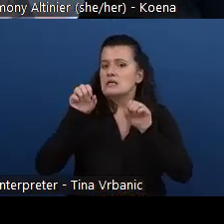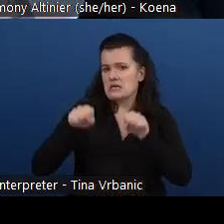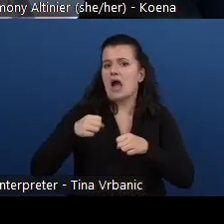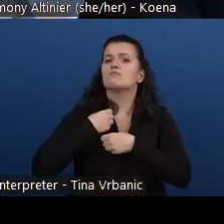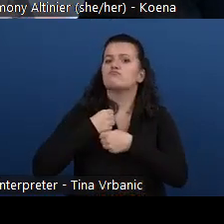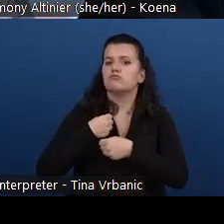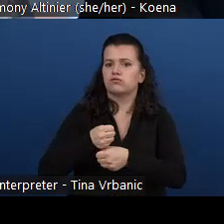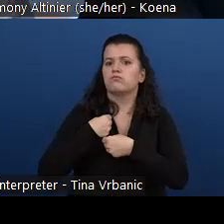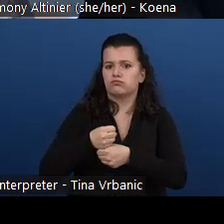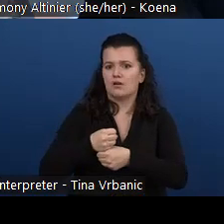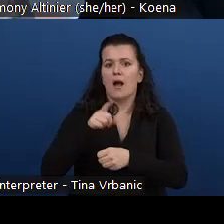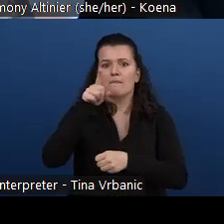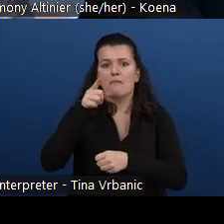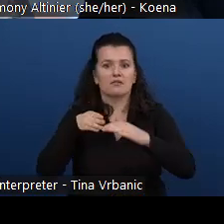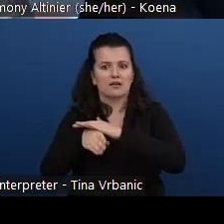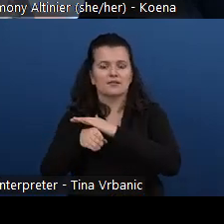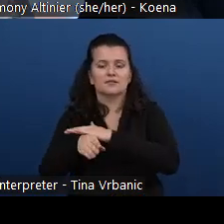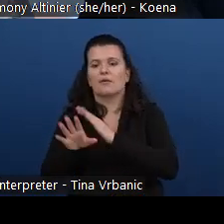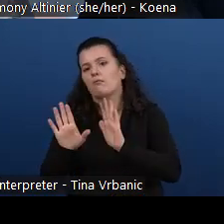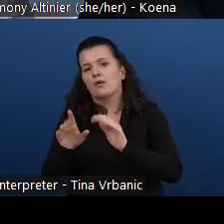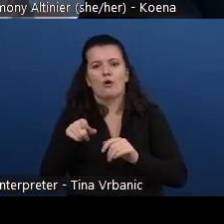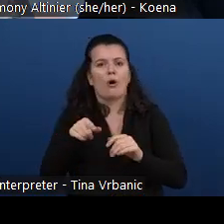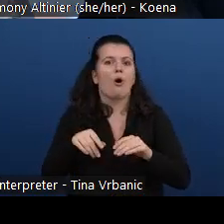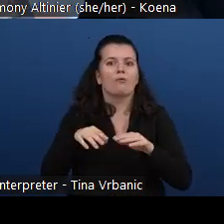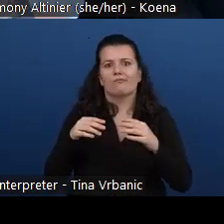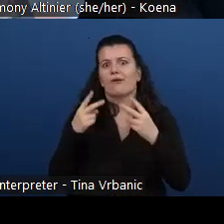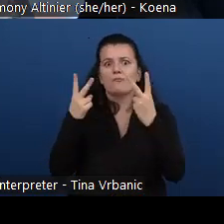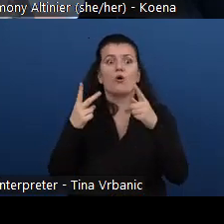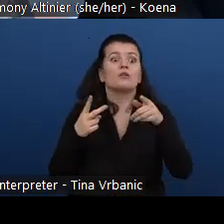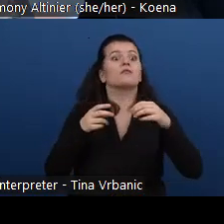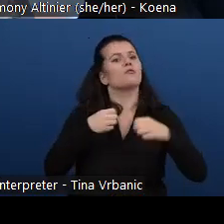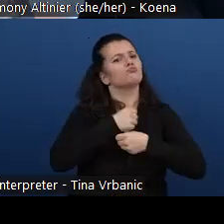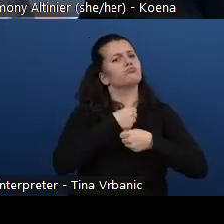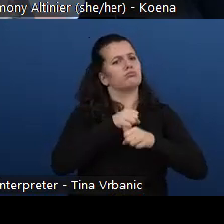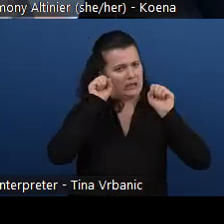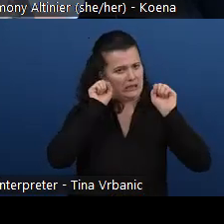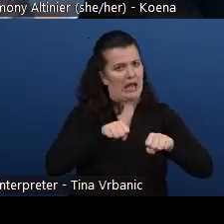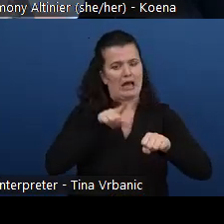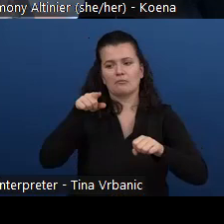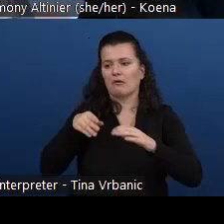And the next step is an appeal to the Supreme Courts. Maybe they will go.